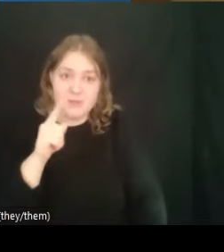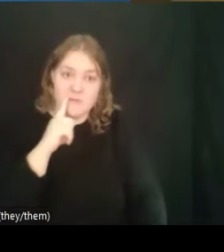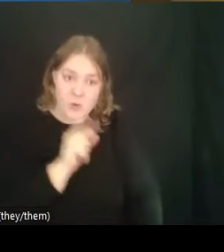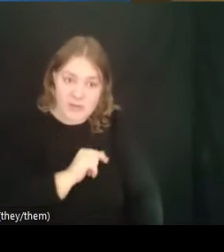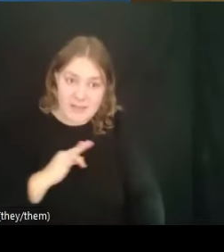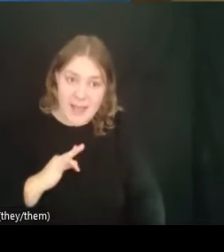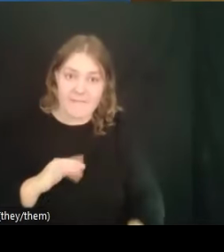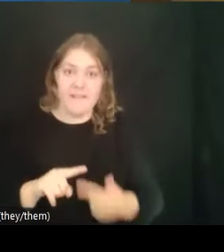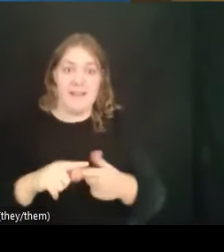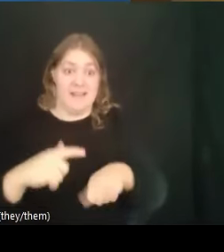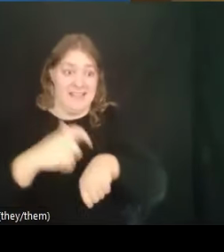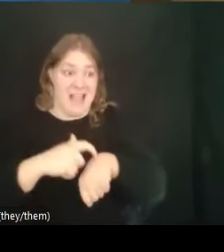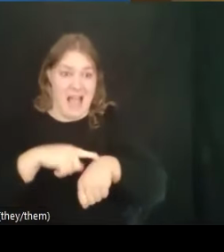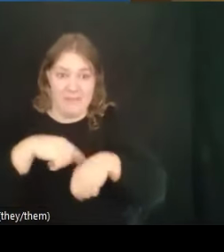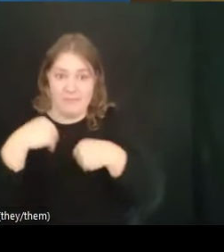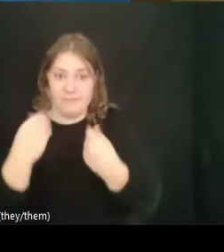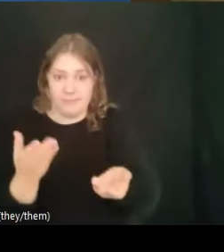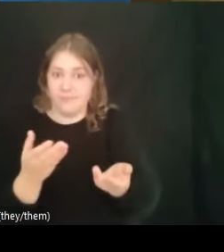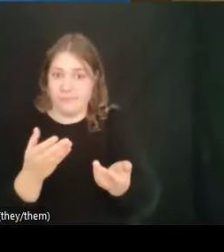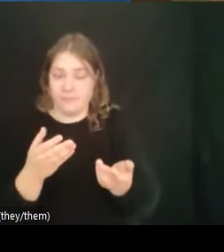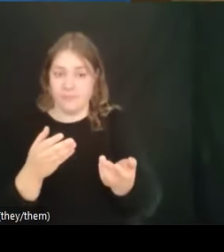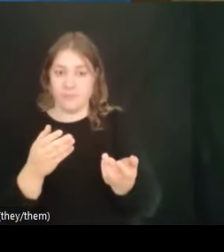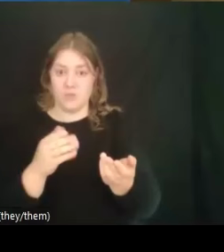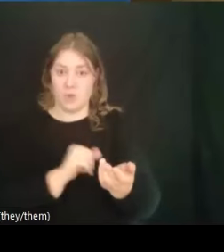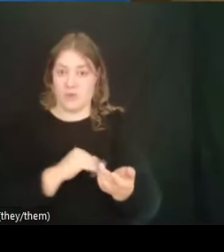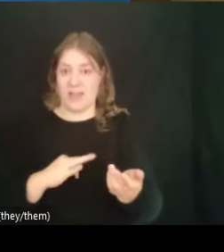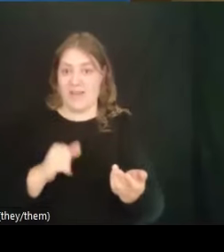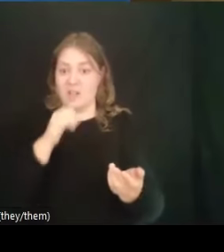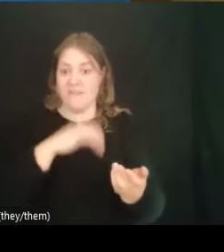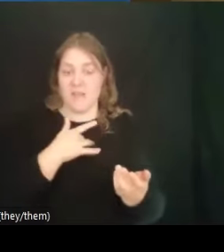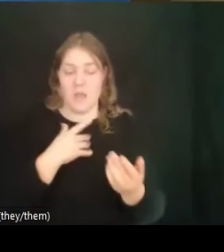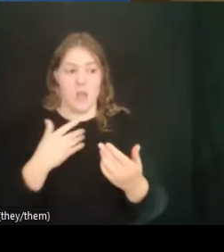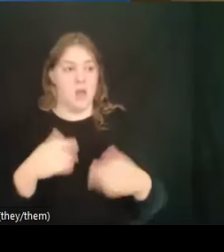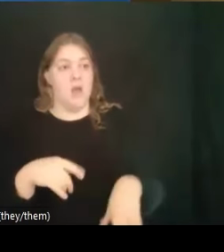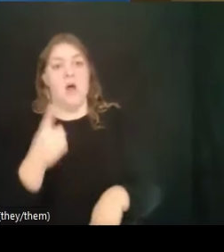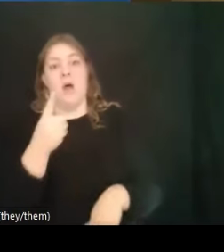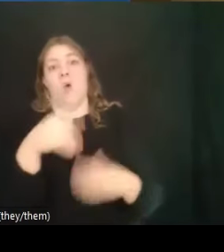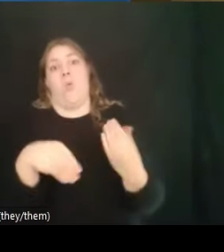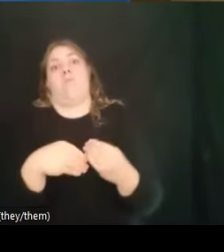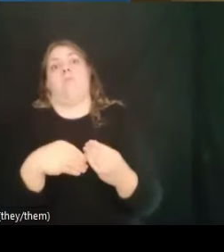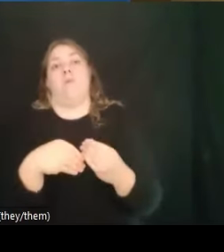time that you are giving so that staff doesn't feel like this is one more thing I have to do